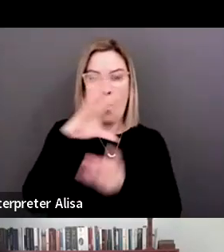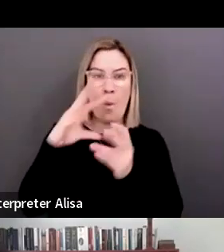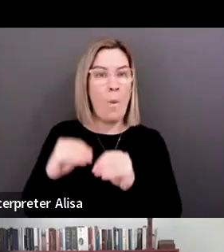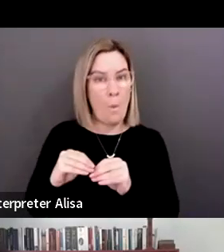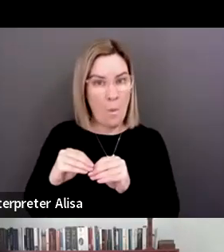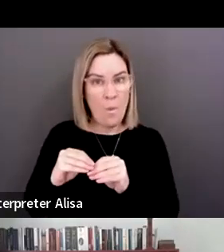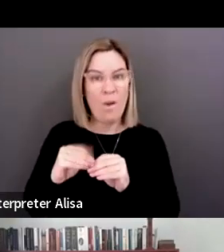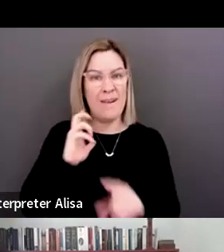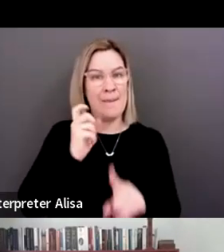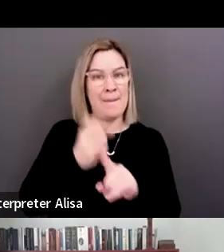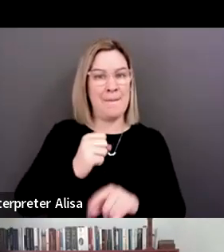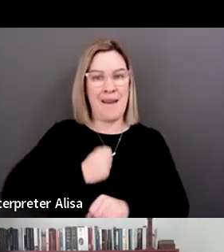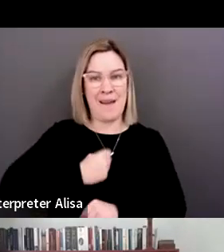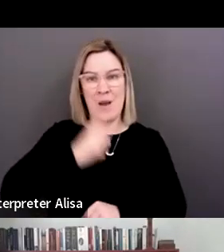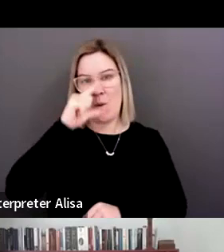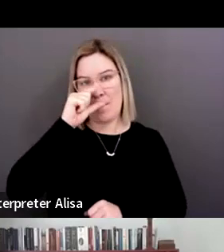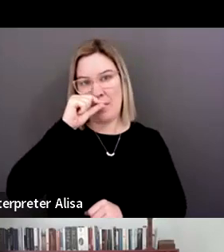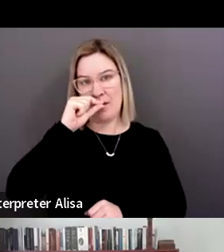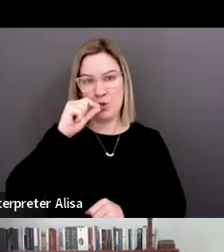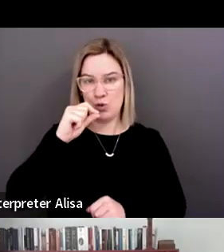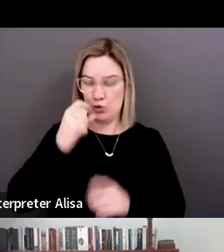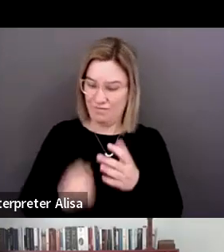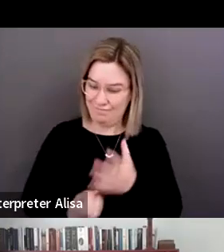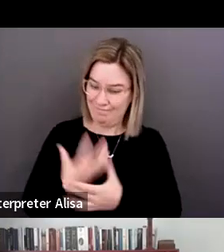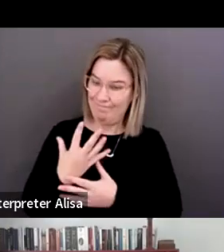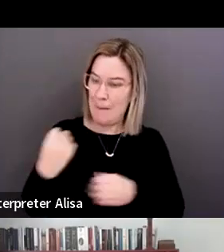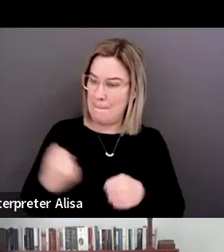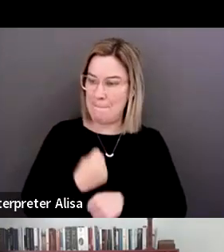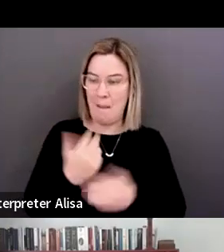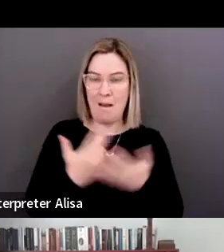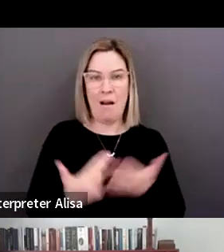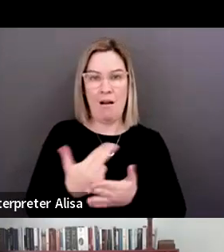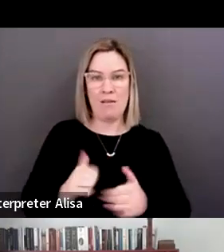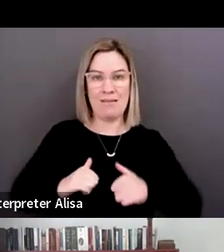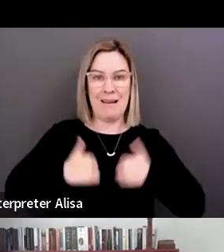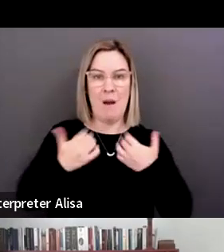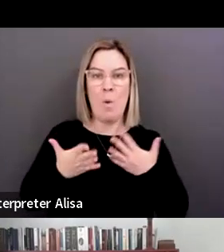able to breathe, if you have family overseas that are going through this,